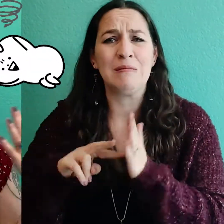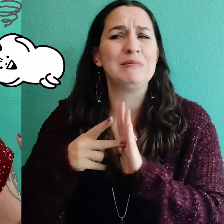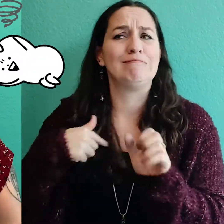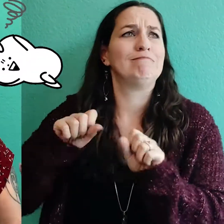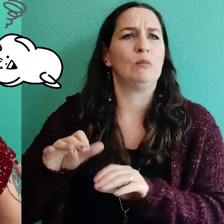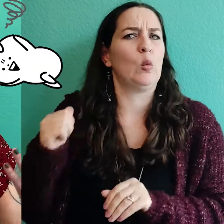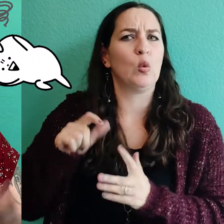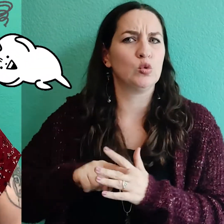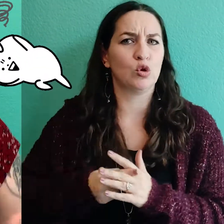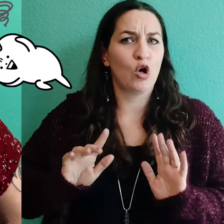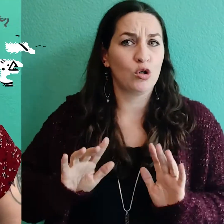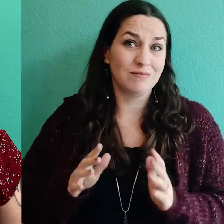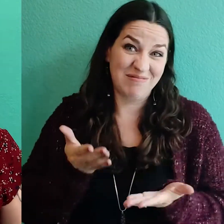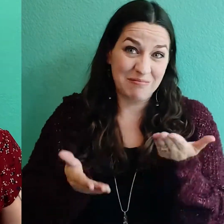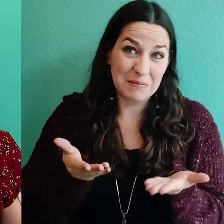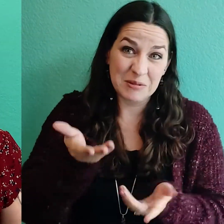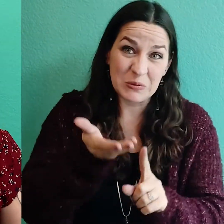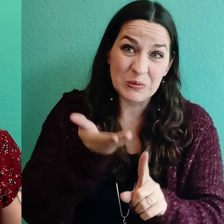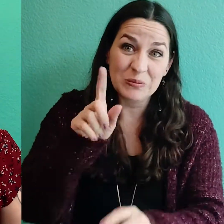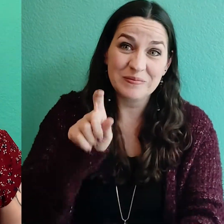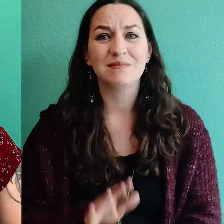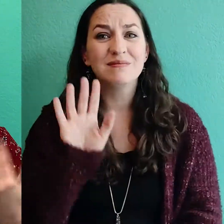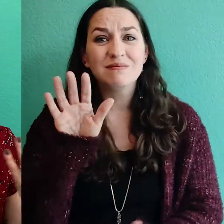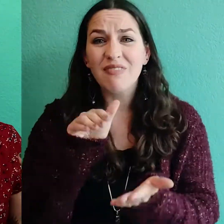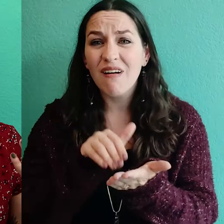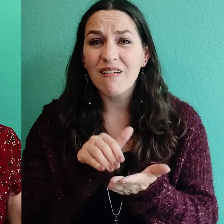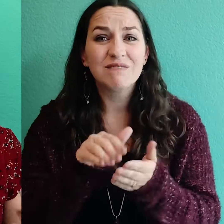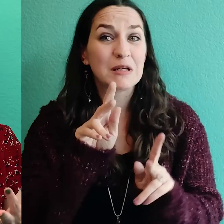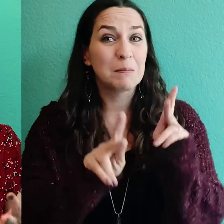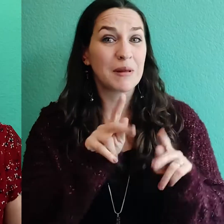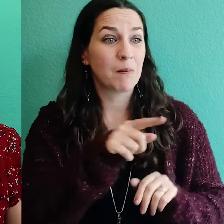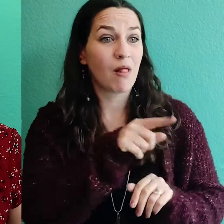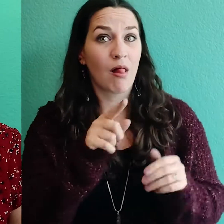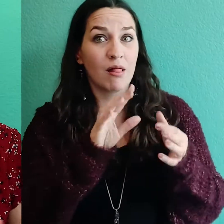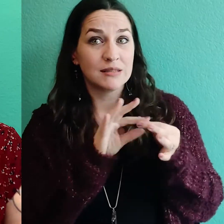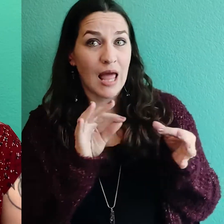overwhelming that it's not even worth getting started. Something I hear all the time from people is